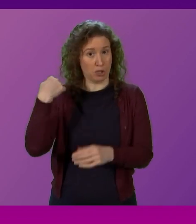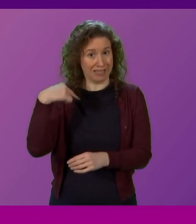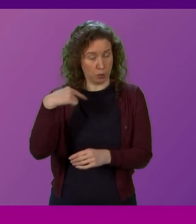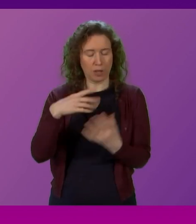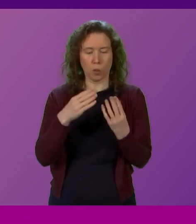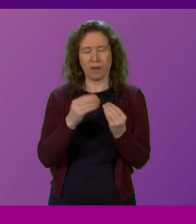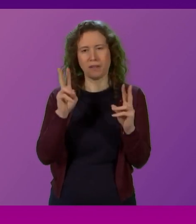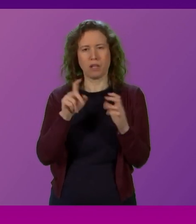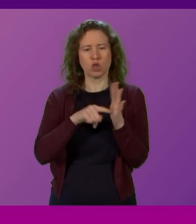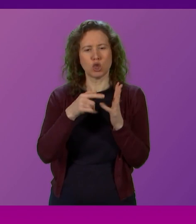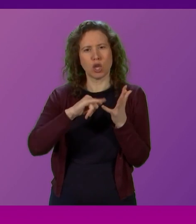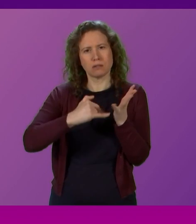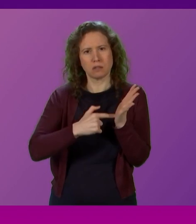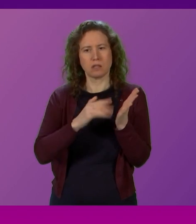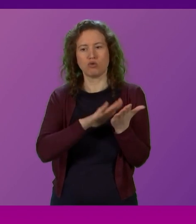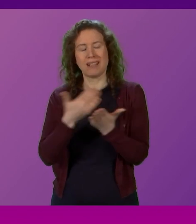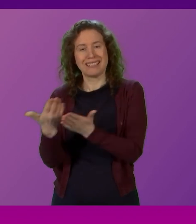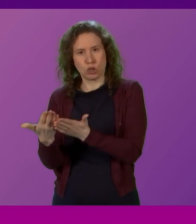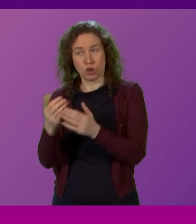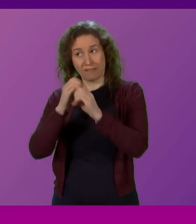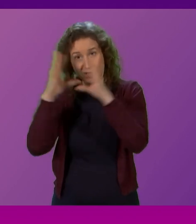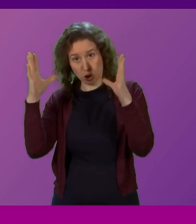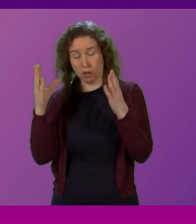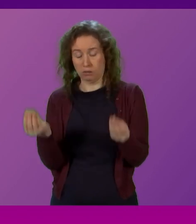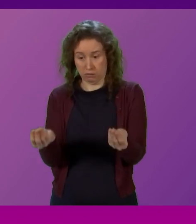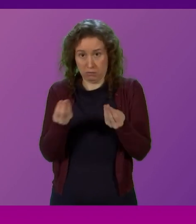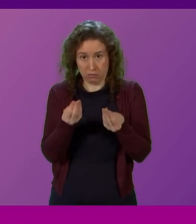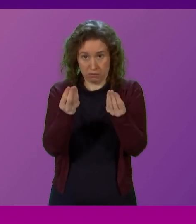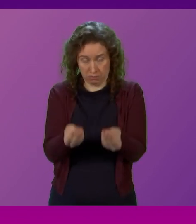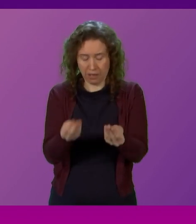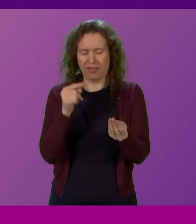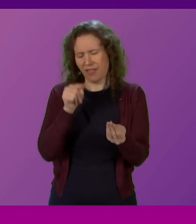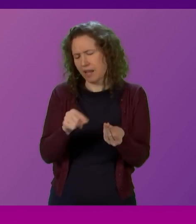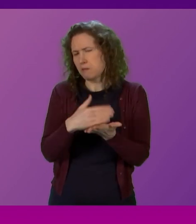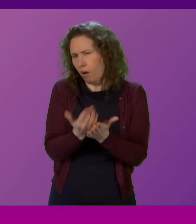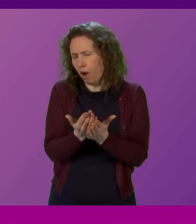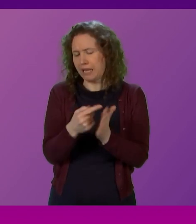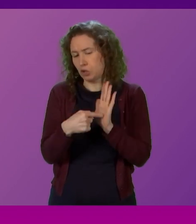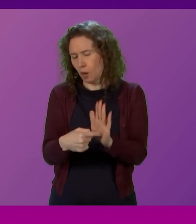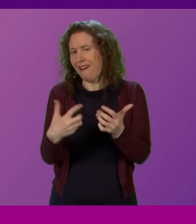transition vision alongside it, is, in part, about how we accelerate the transition away